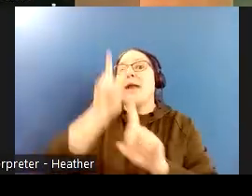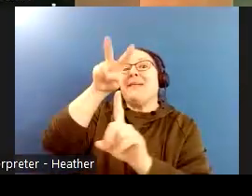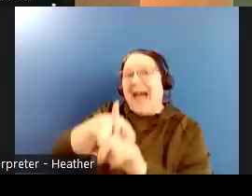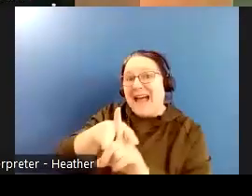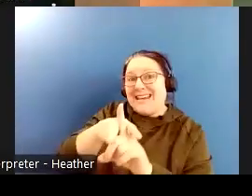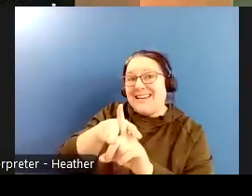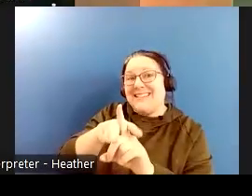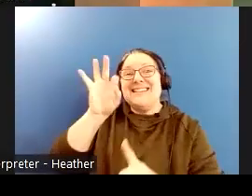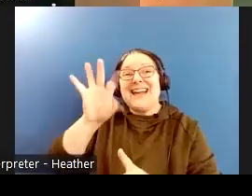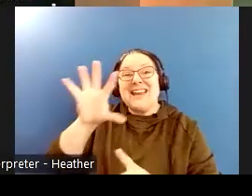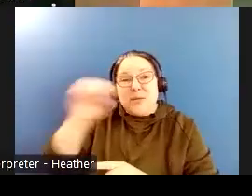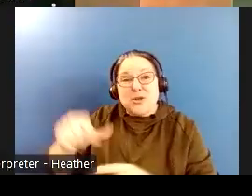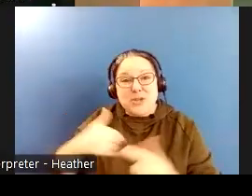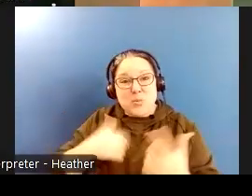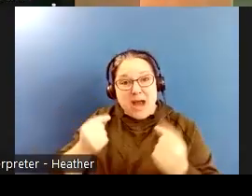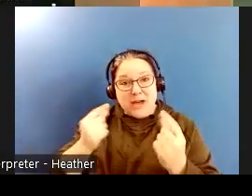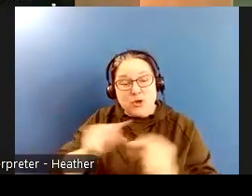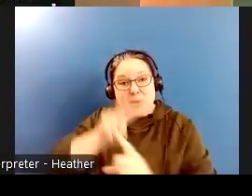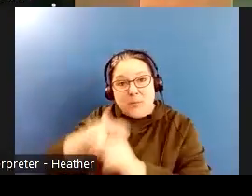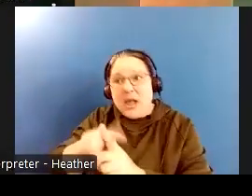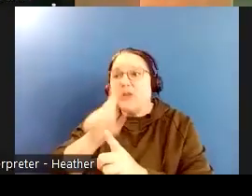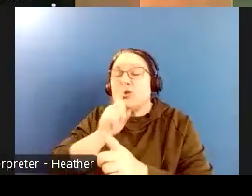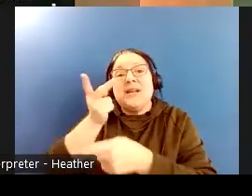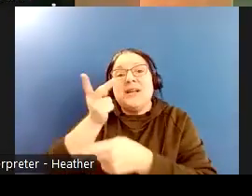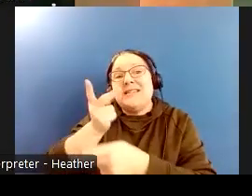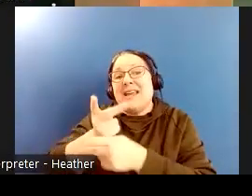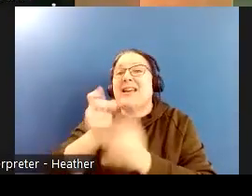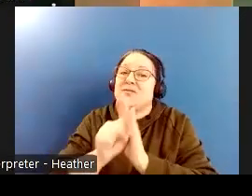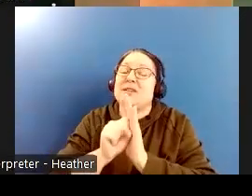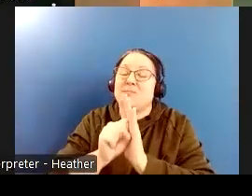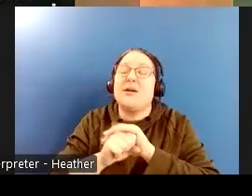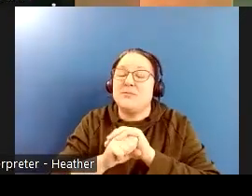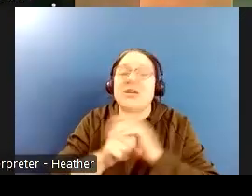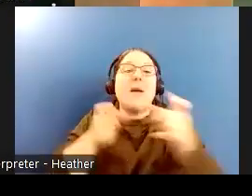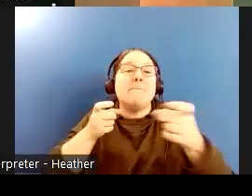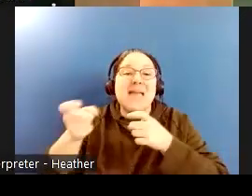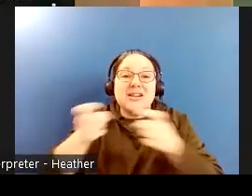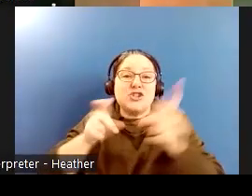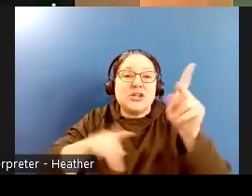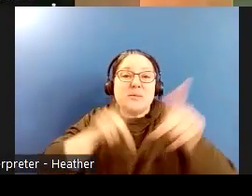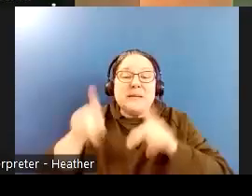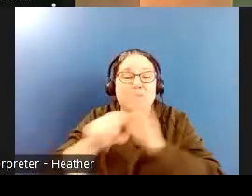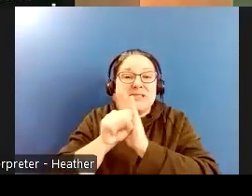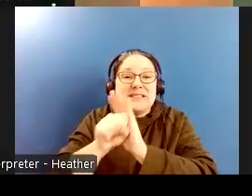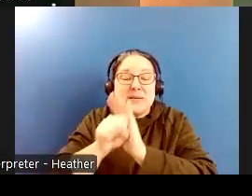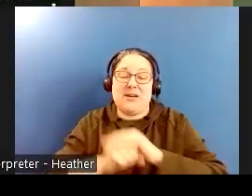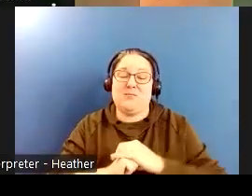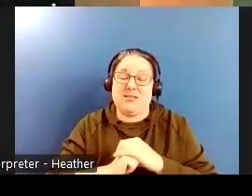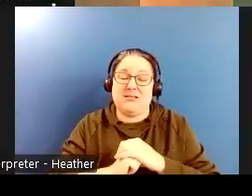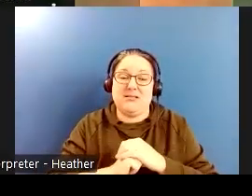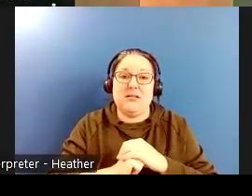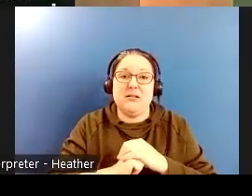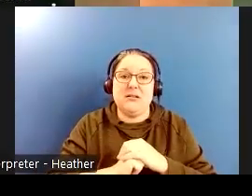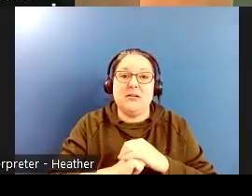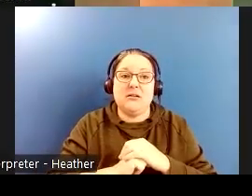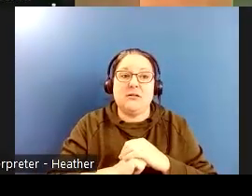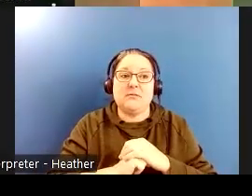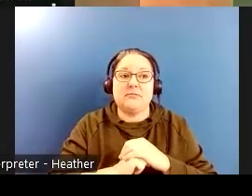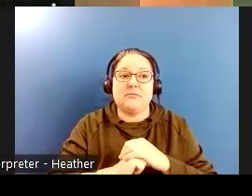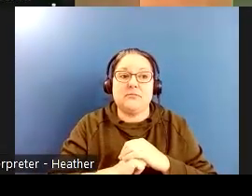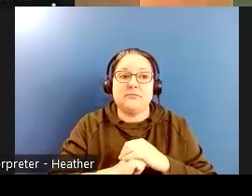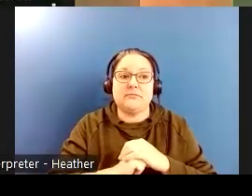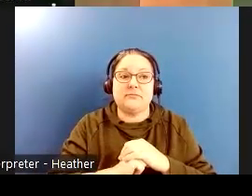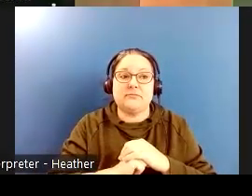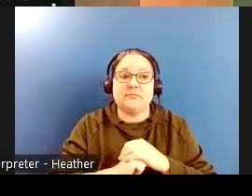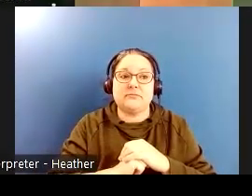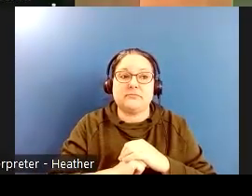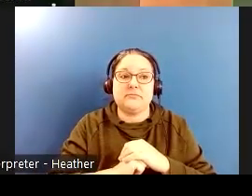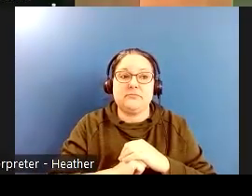you do is taking care of symptoms of managing patients symptom burdens. Um take it and you